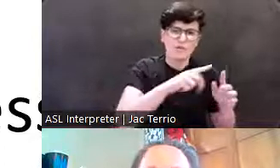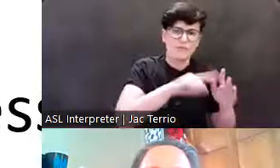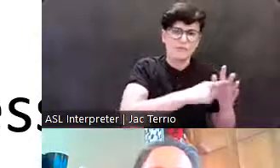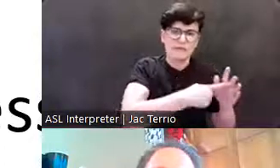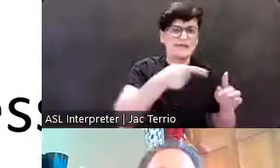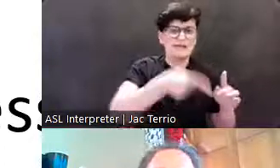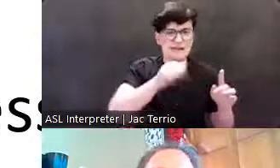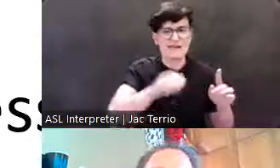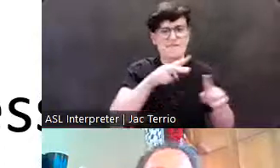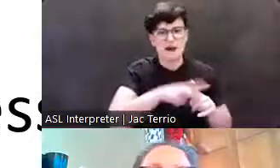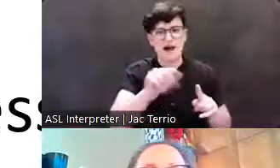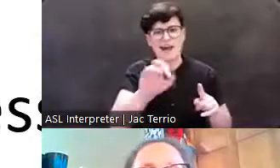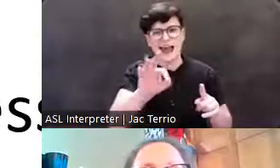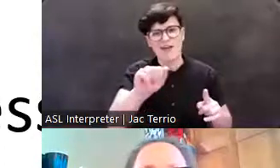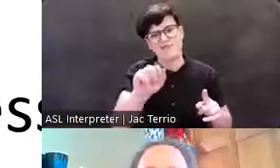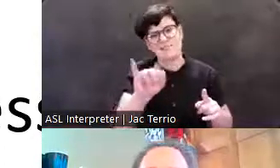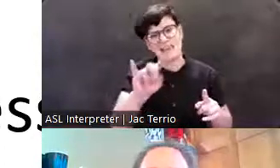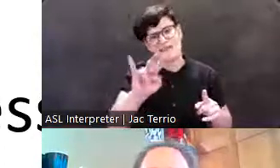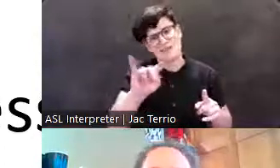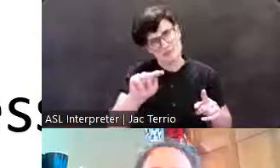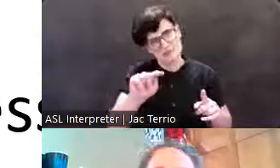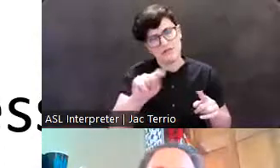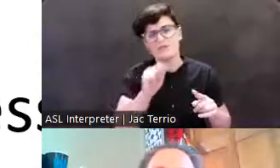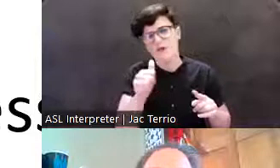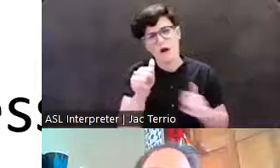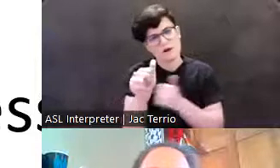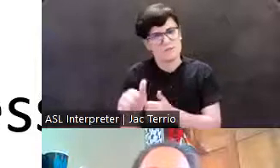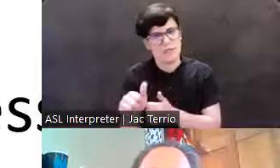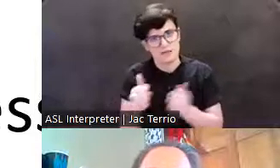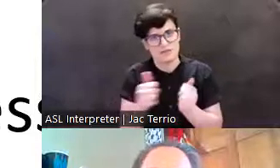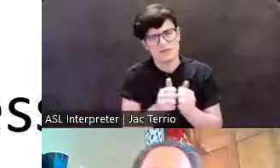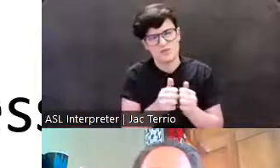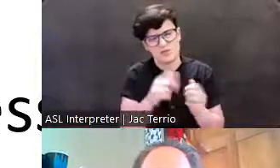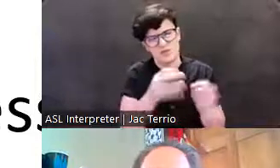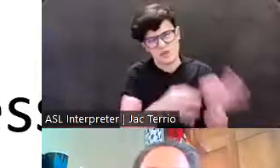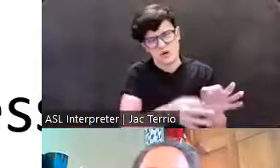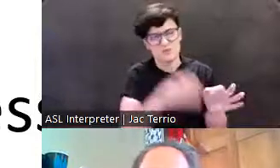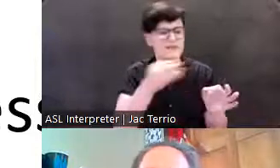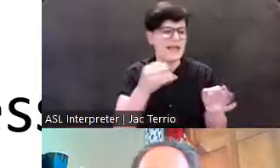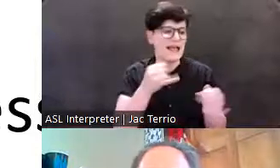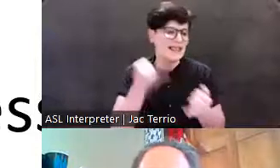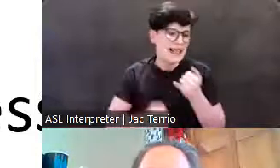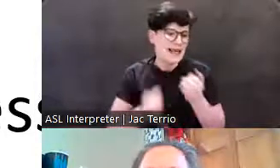And the very last paper is the summary process execution.